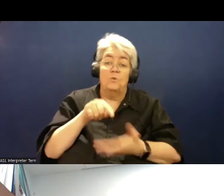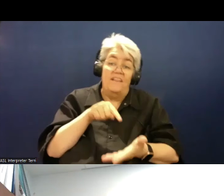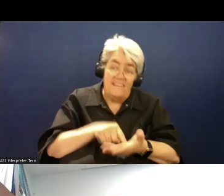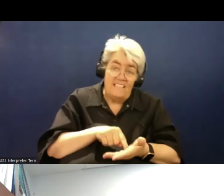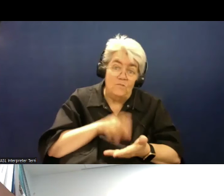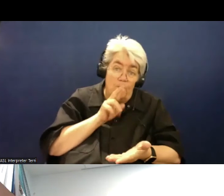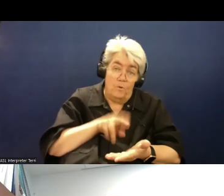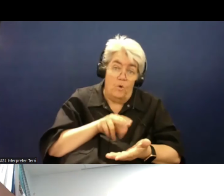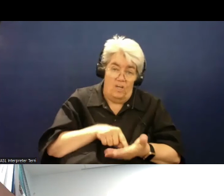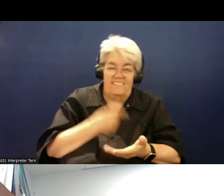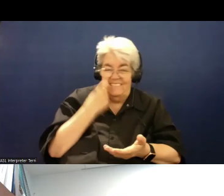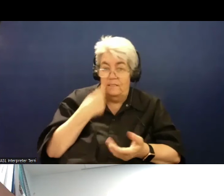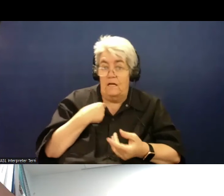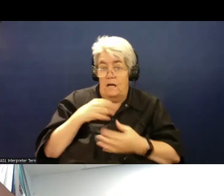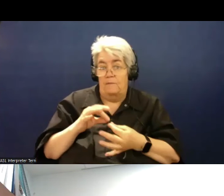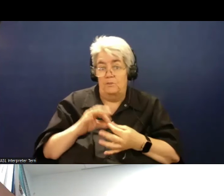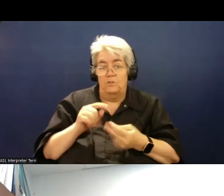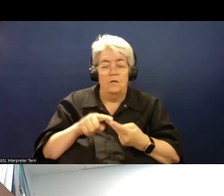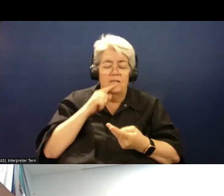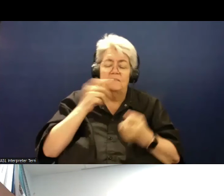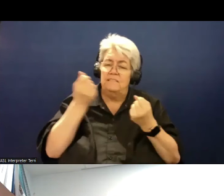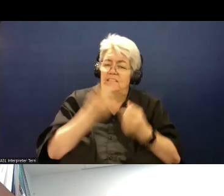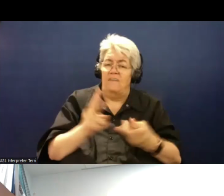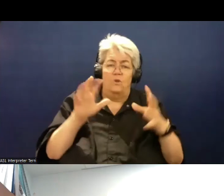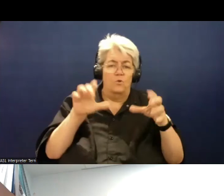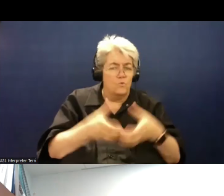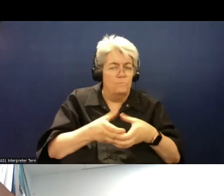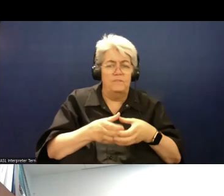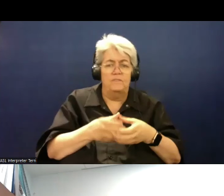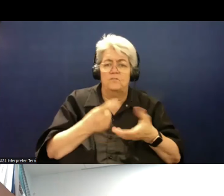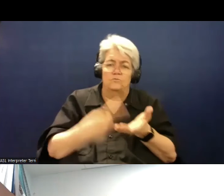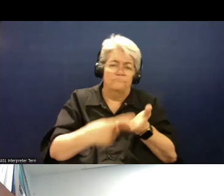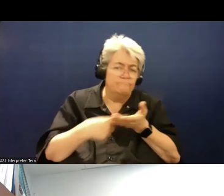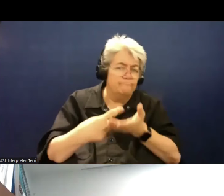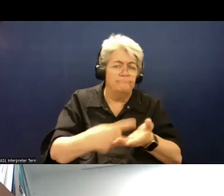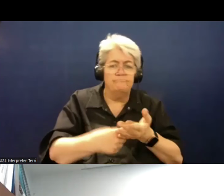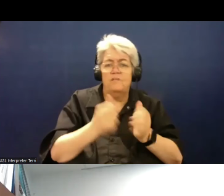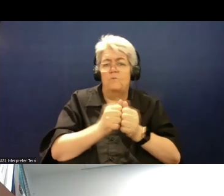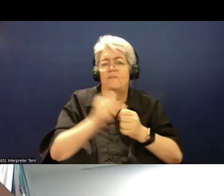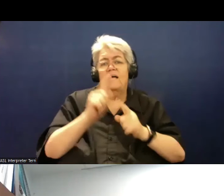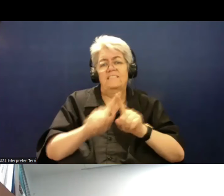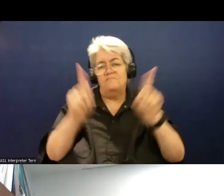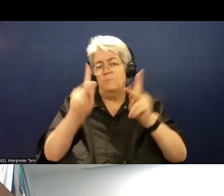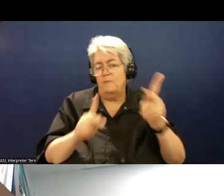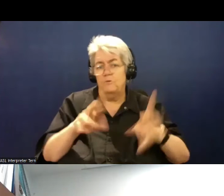I MENTIONED THAT WE HAVE SEVERAL GROUPS IN THE ADVOCATECY AND